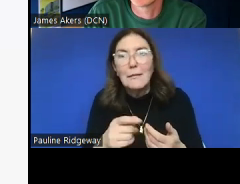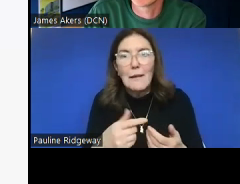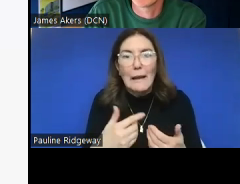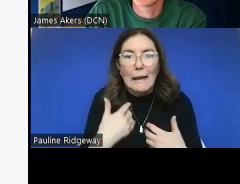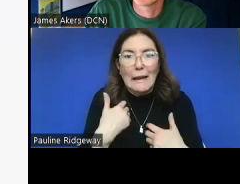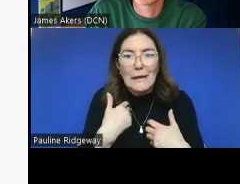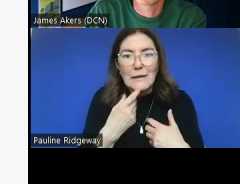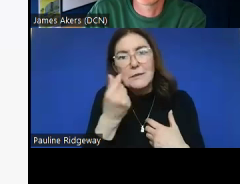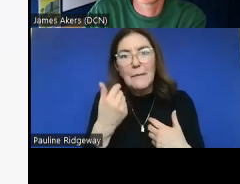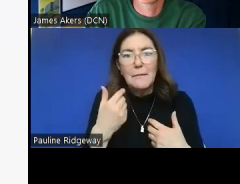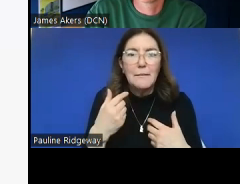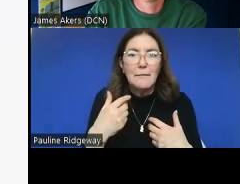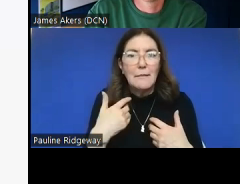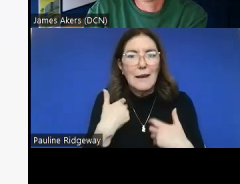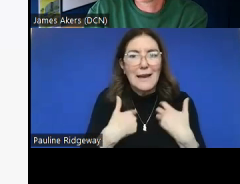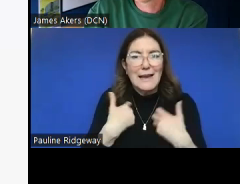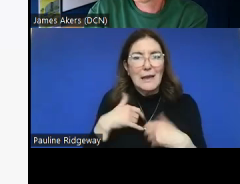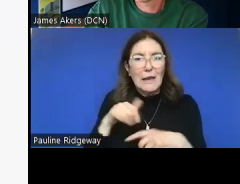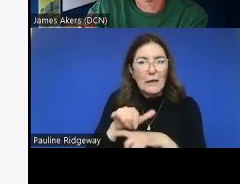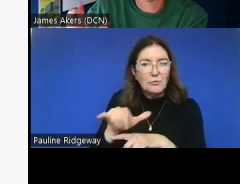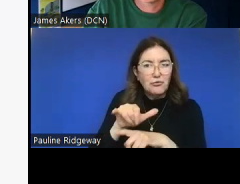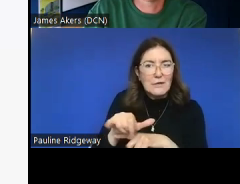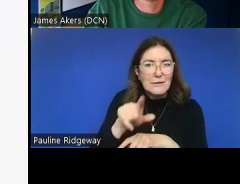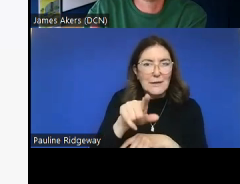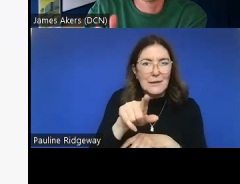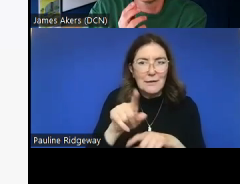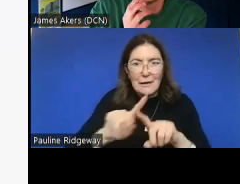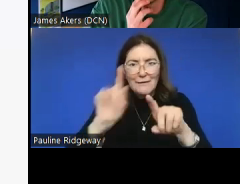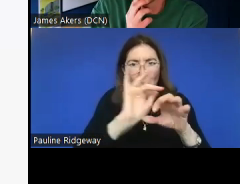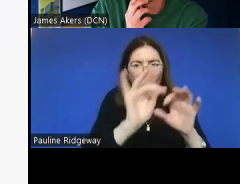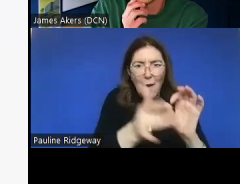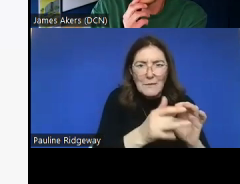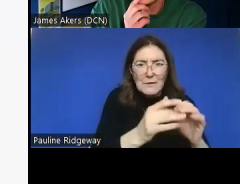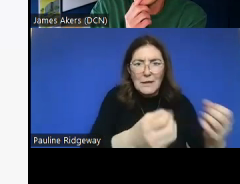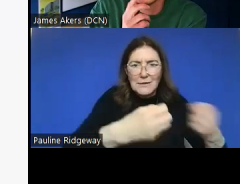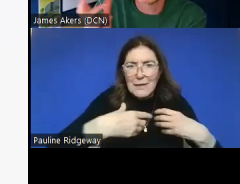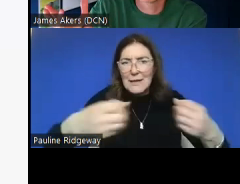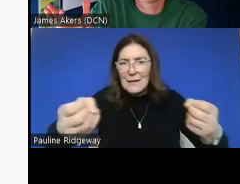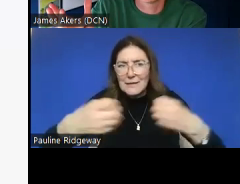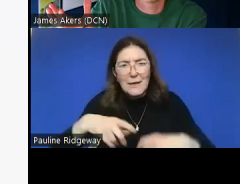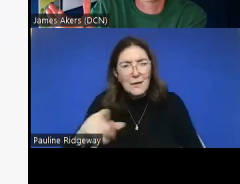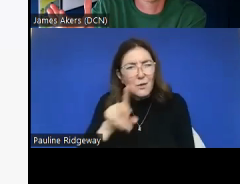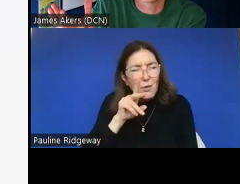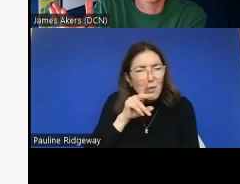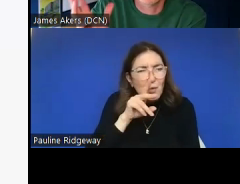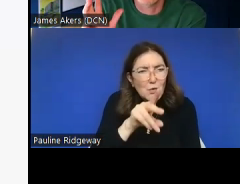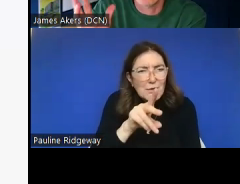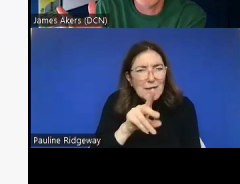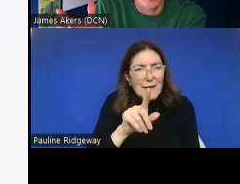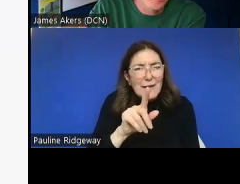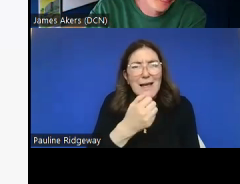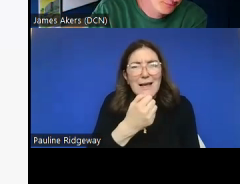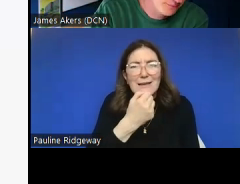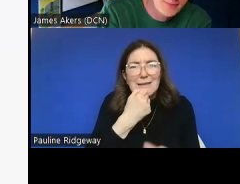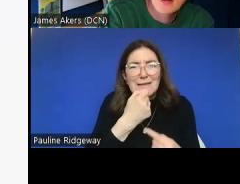that are sending this traffic. If we look at the stats, is there anything here that people can see that there's something not quite right?